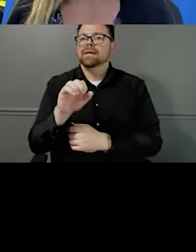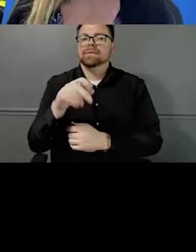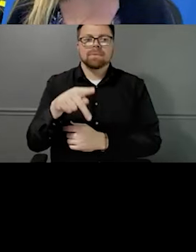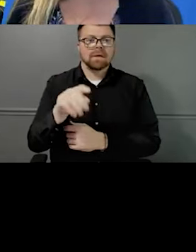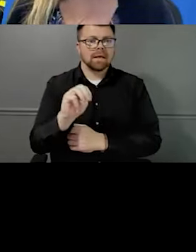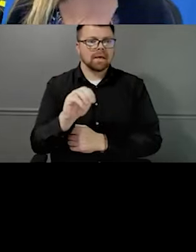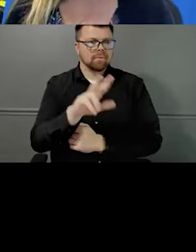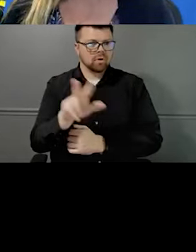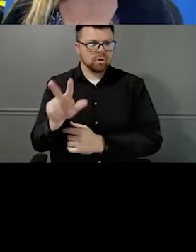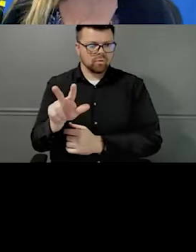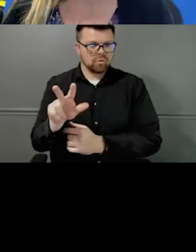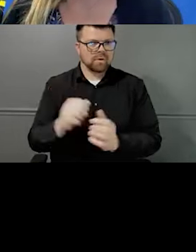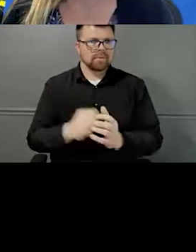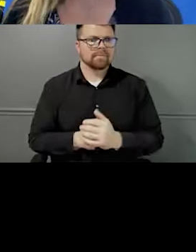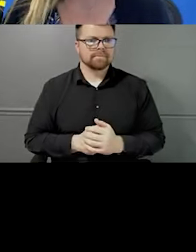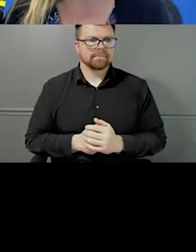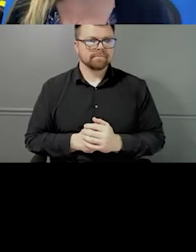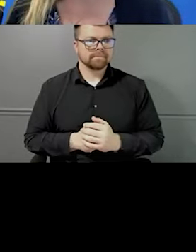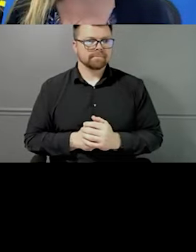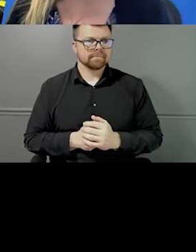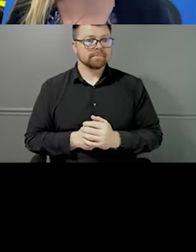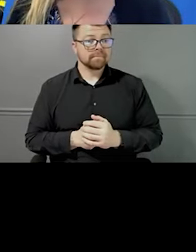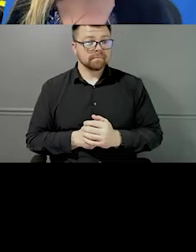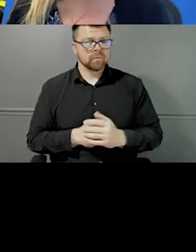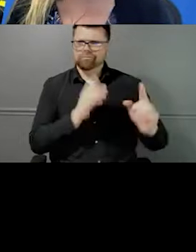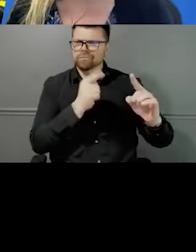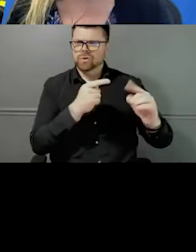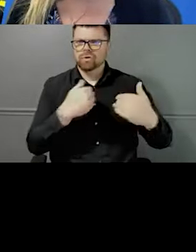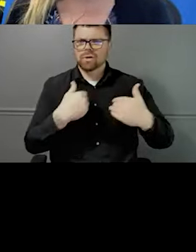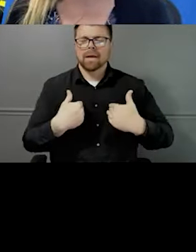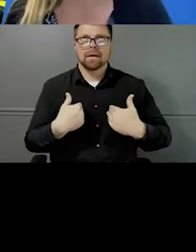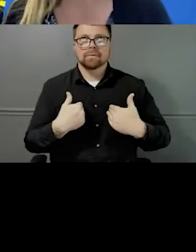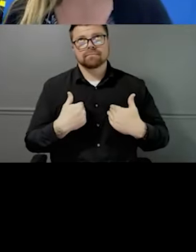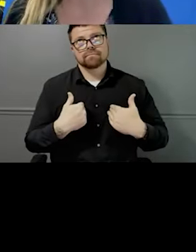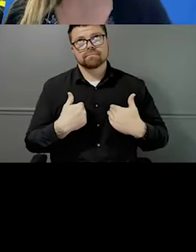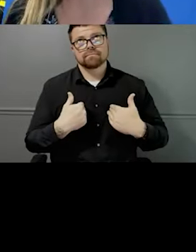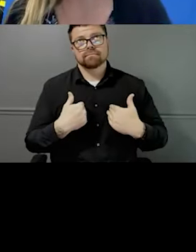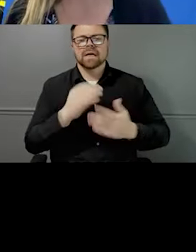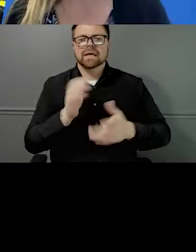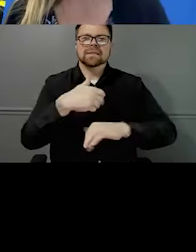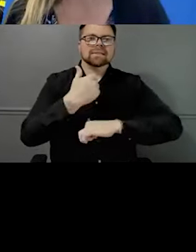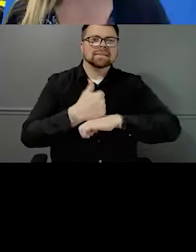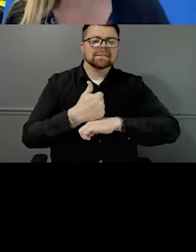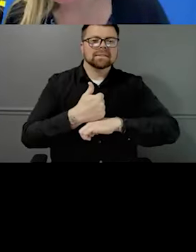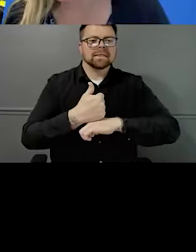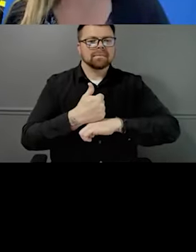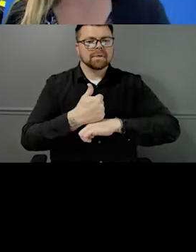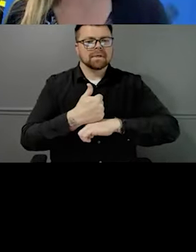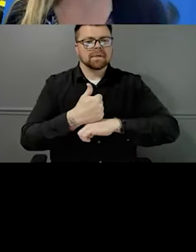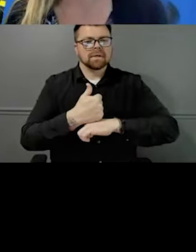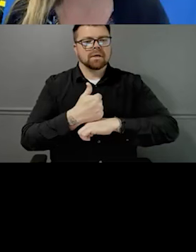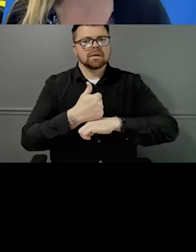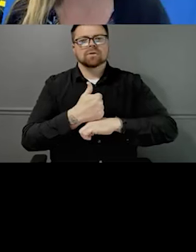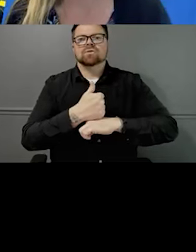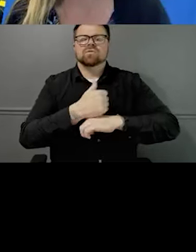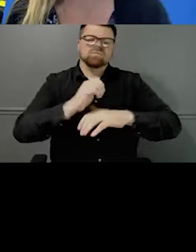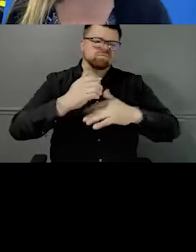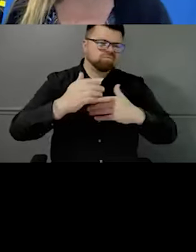to have a set of harmonized disclosure requirements